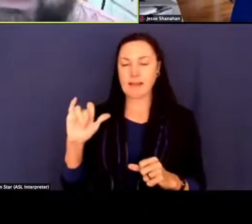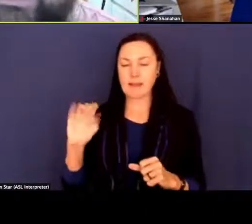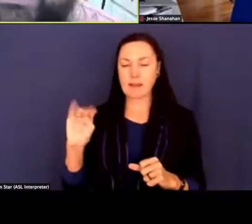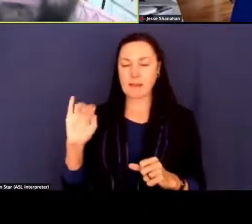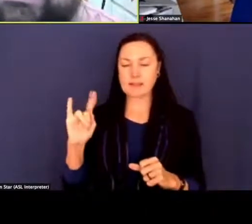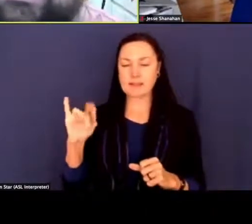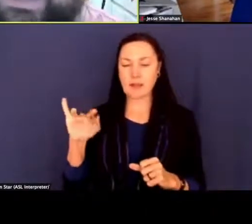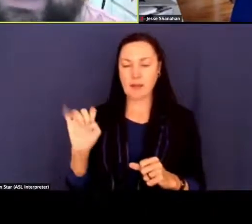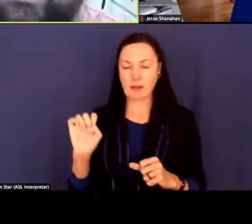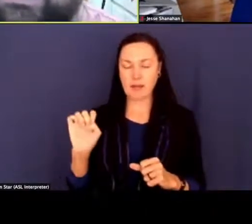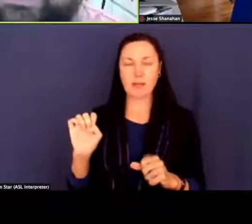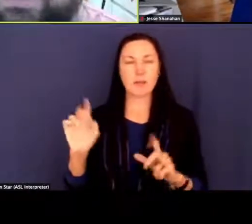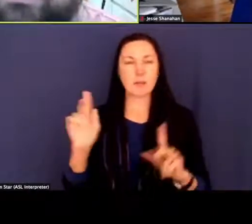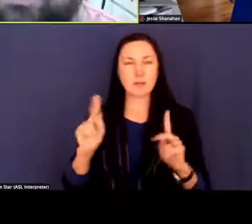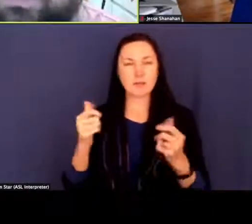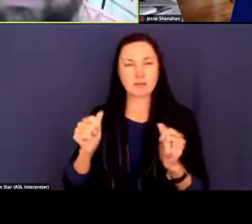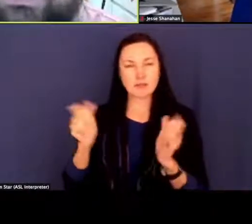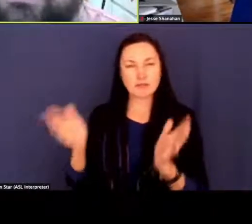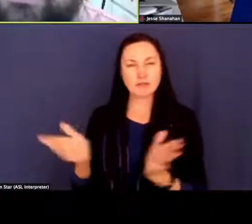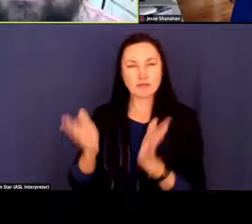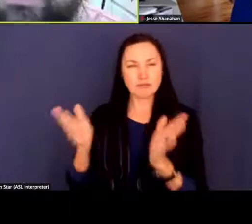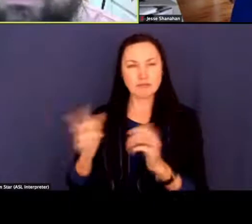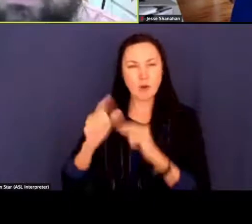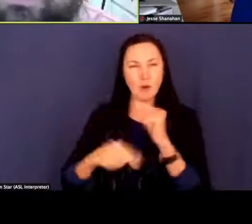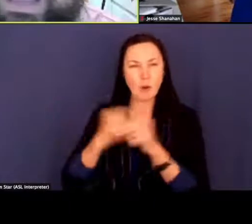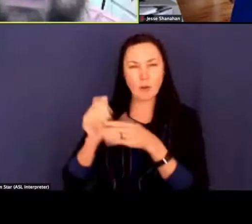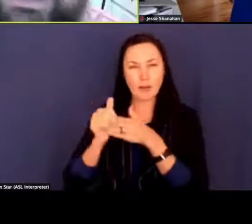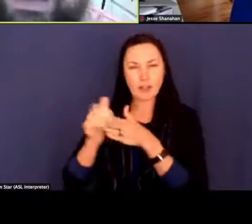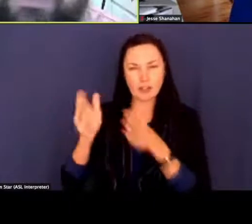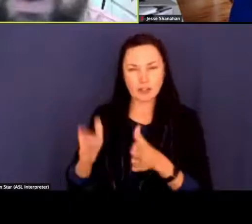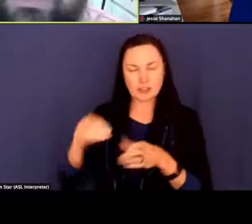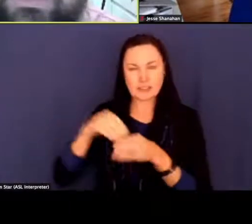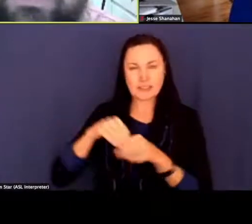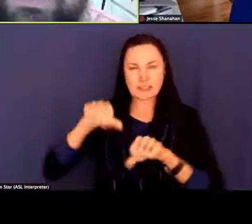tech, design and entrepreneurship. We would like to thank our partner,